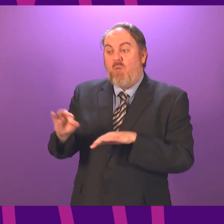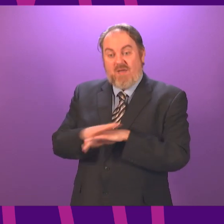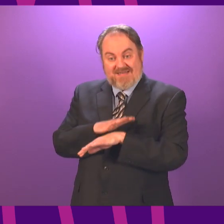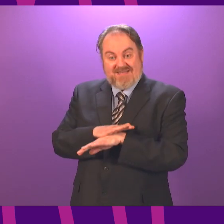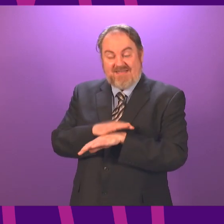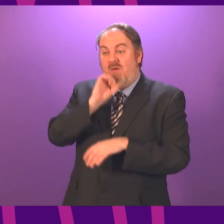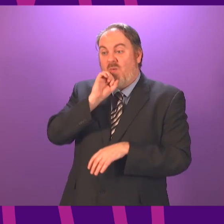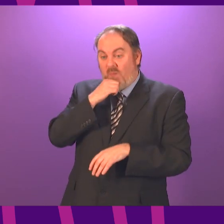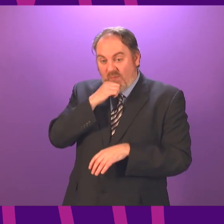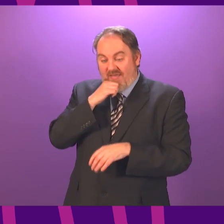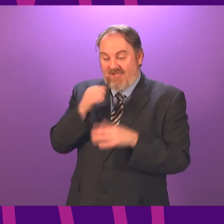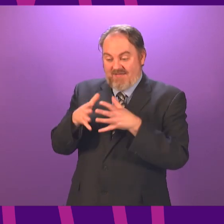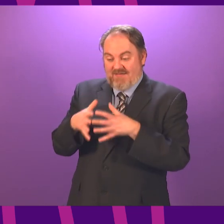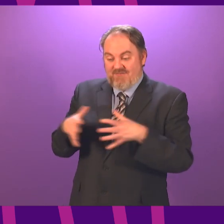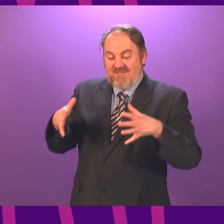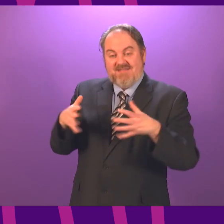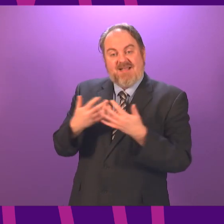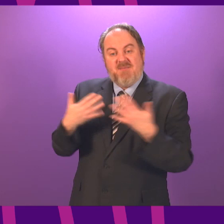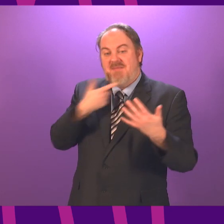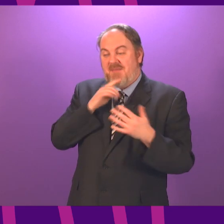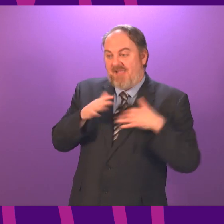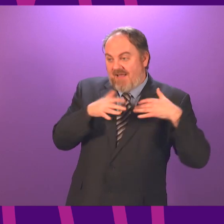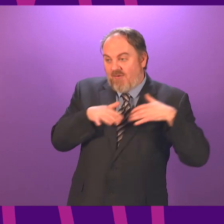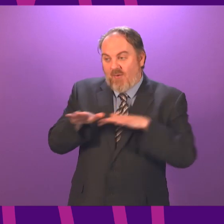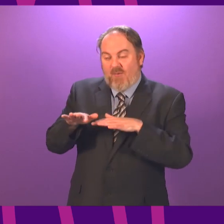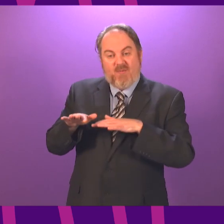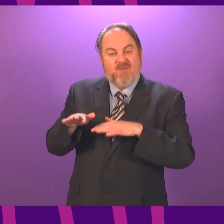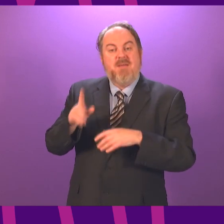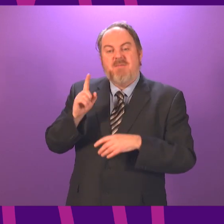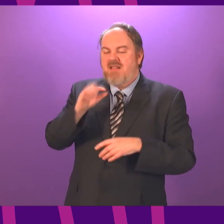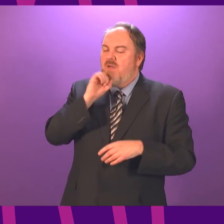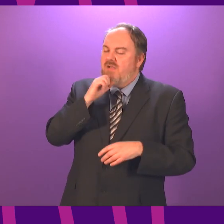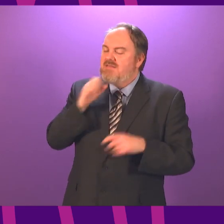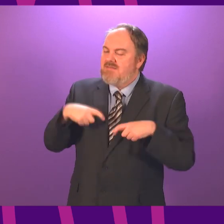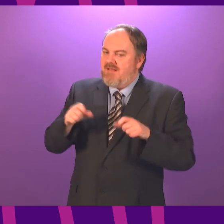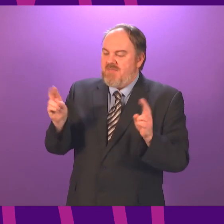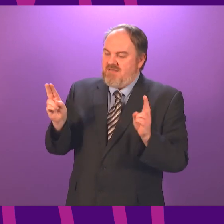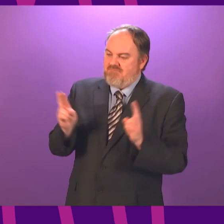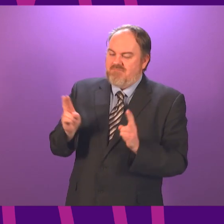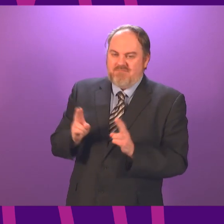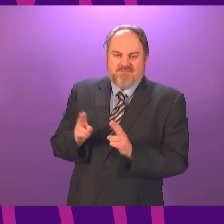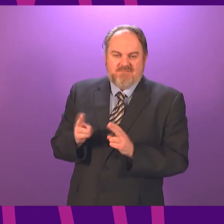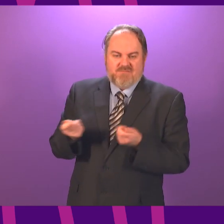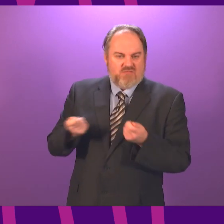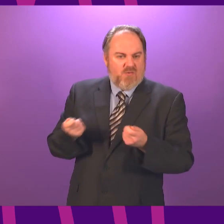greater numbers of people—although the likelihood is that numbers will still be restricted—will be able to take place.